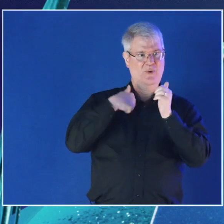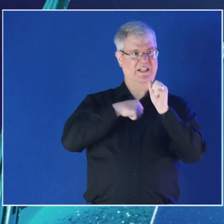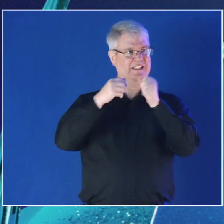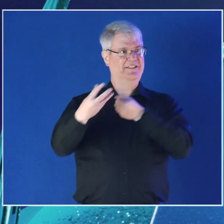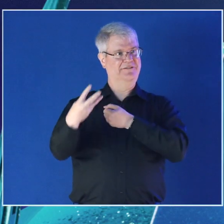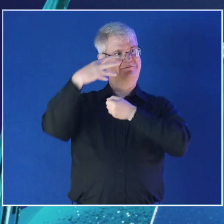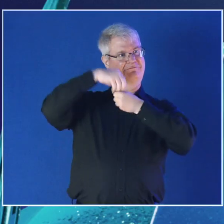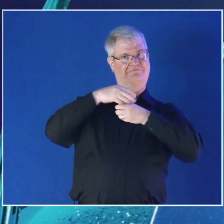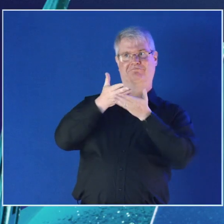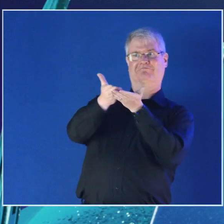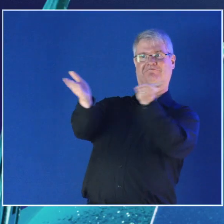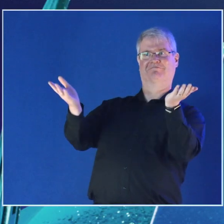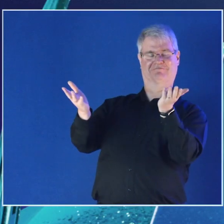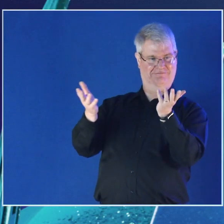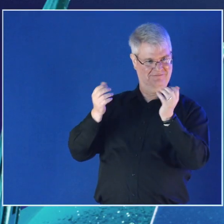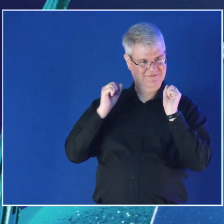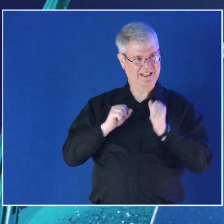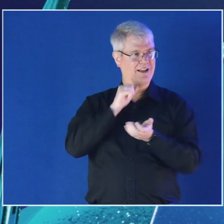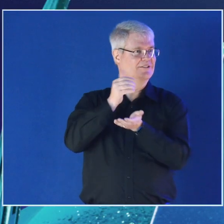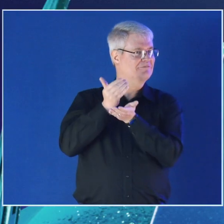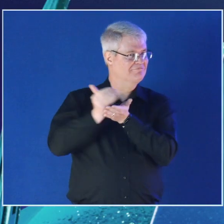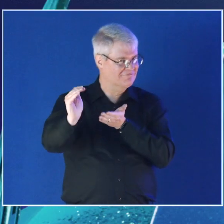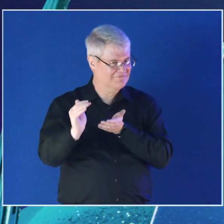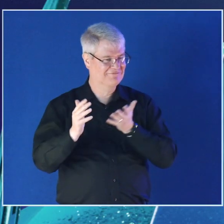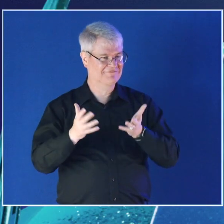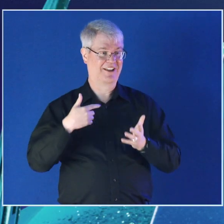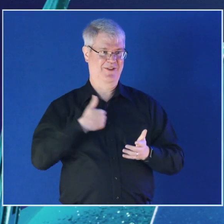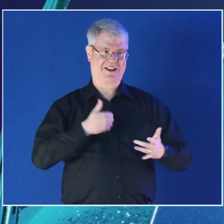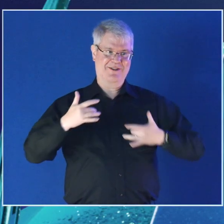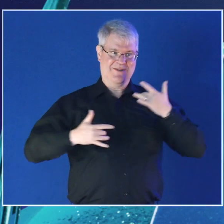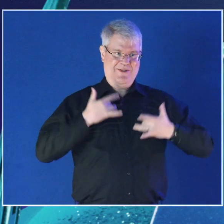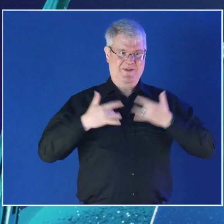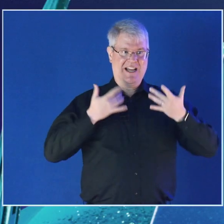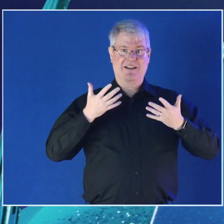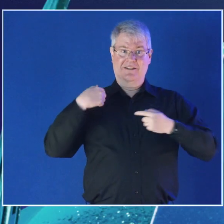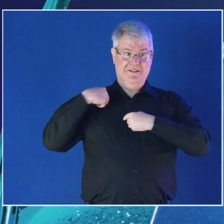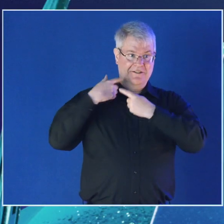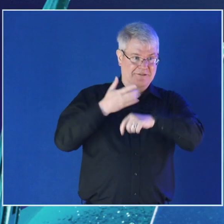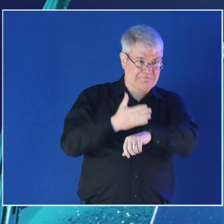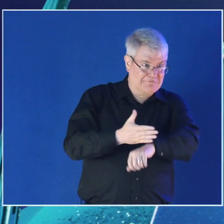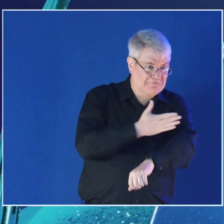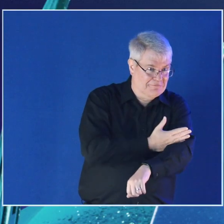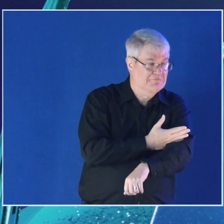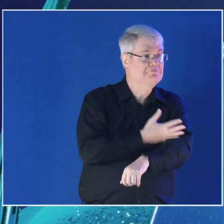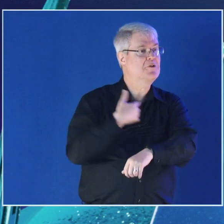All the progress we are doing is with conversations with blind and low-vision users.